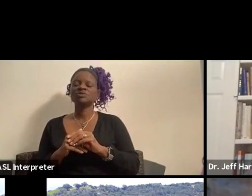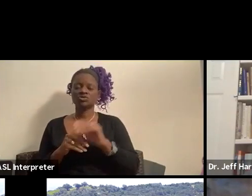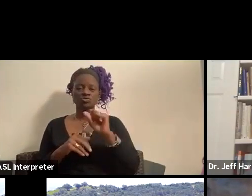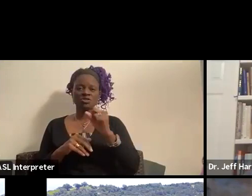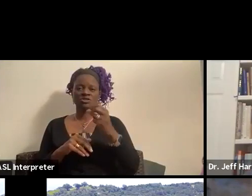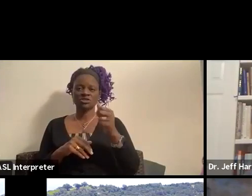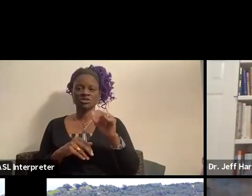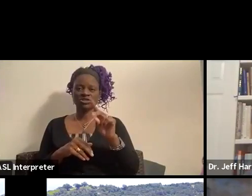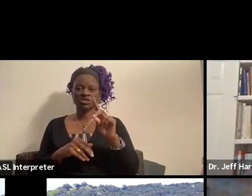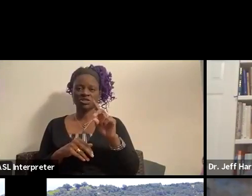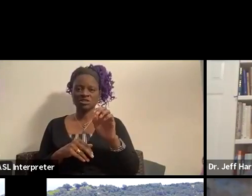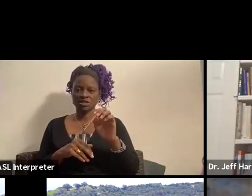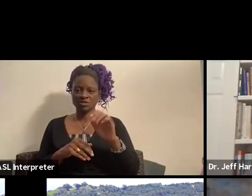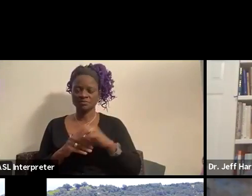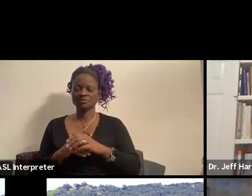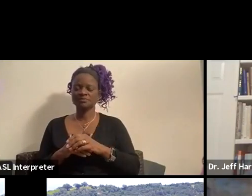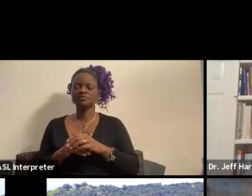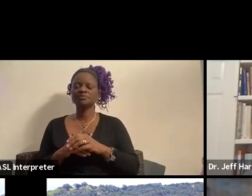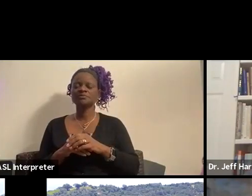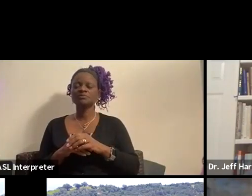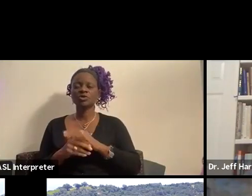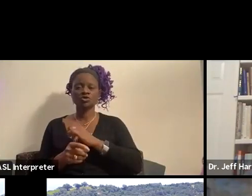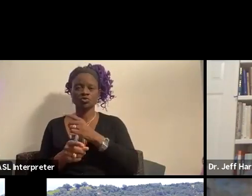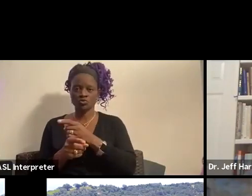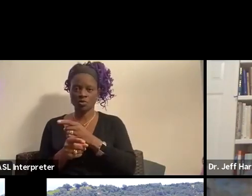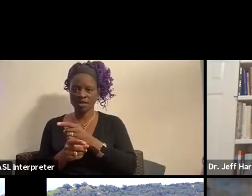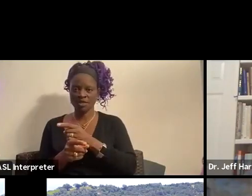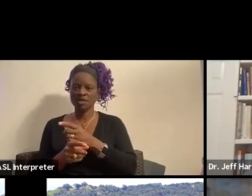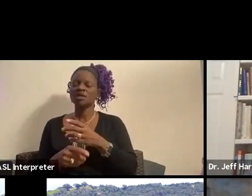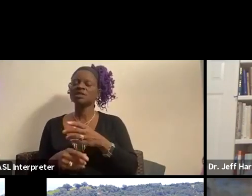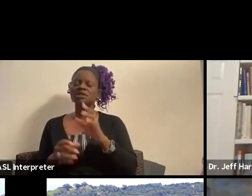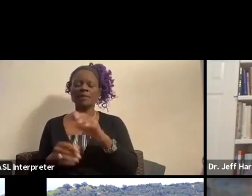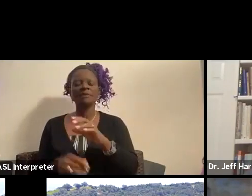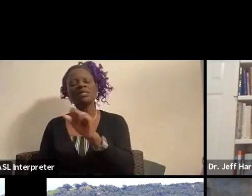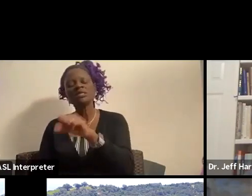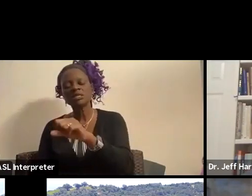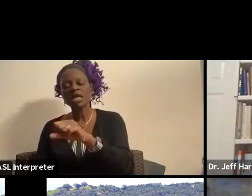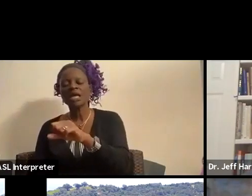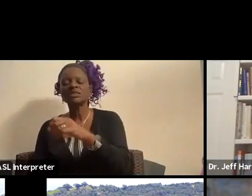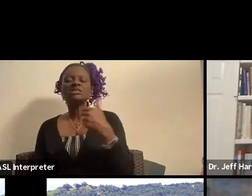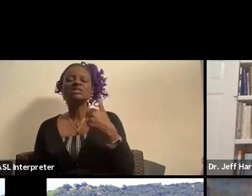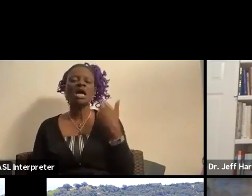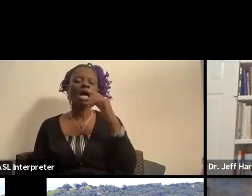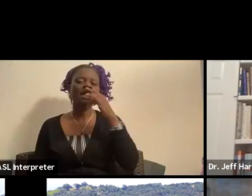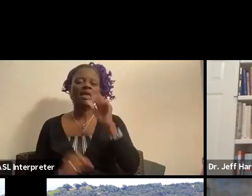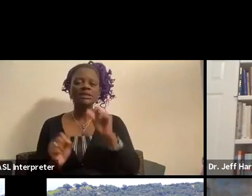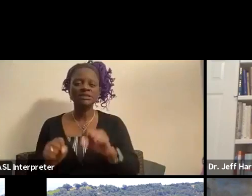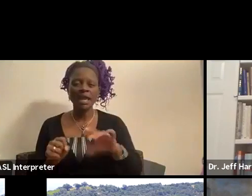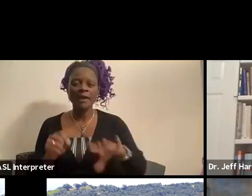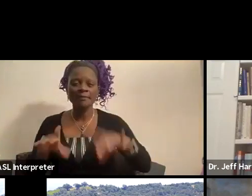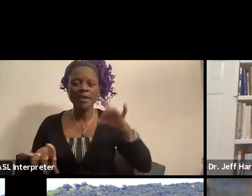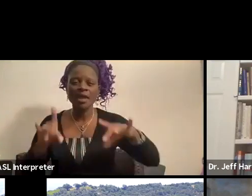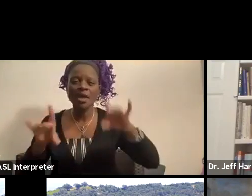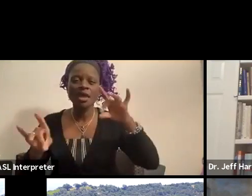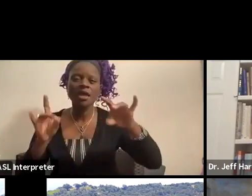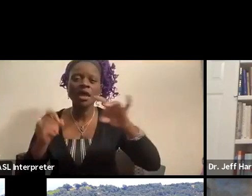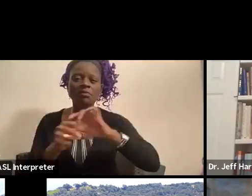We certainly do still see that young kids can pick up and transmit the virus, but it seems to be much less than in older people.